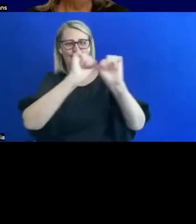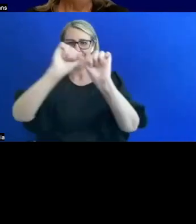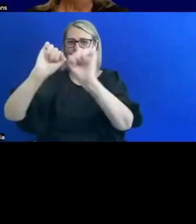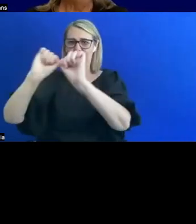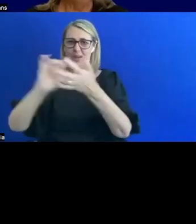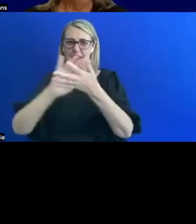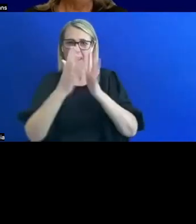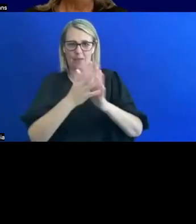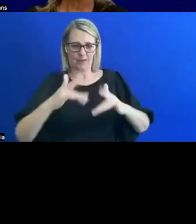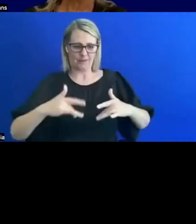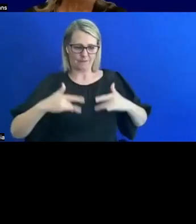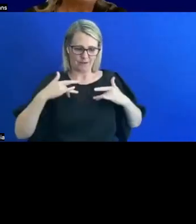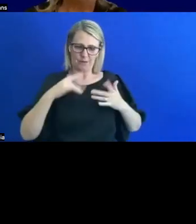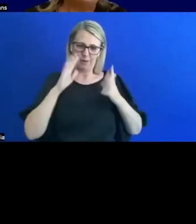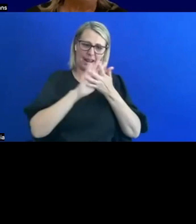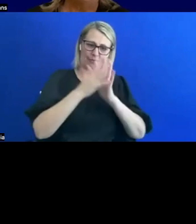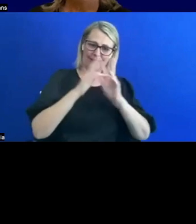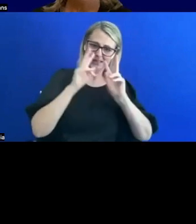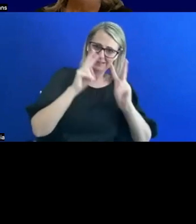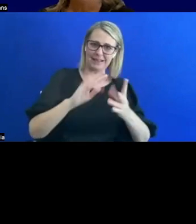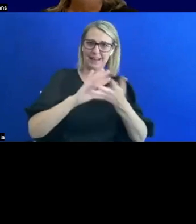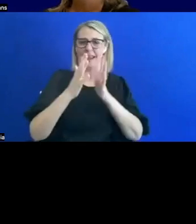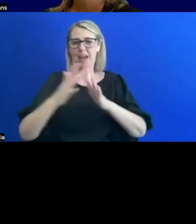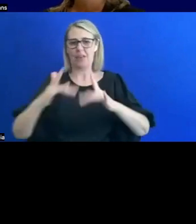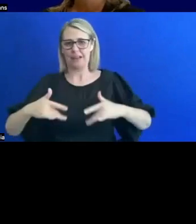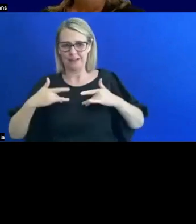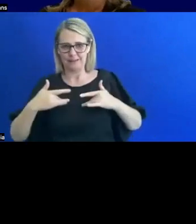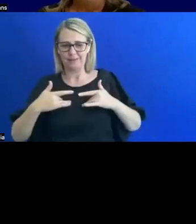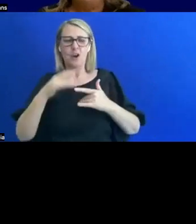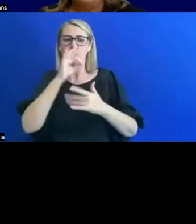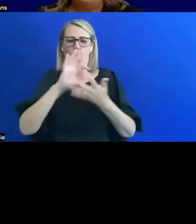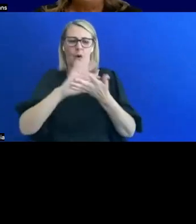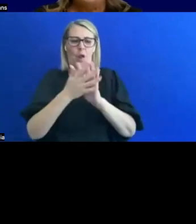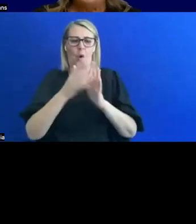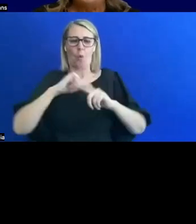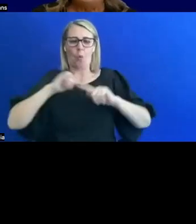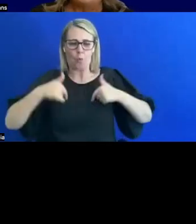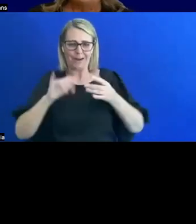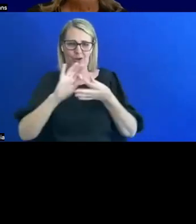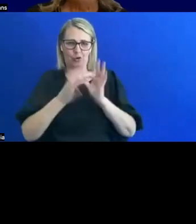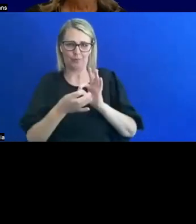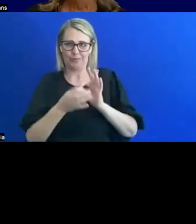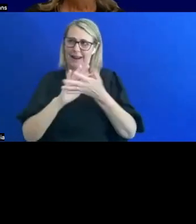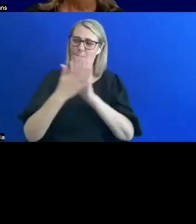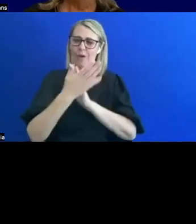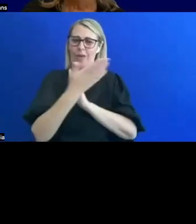see and live it and not how we interpret it. Interoception is just another piece in the puzzle